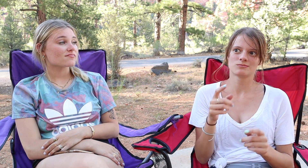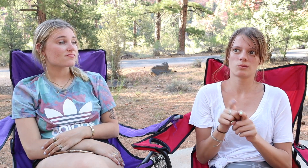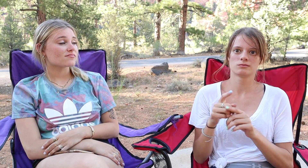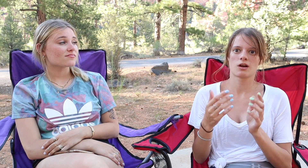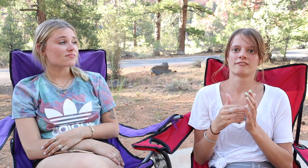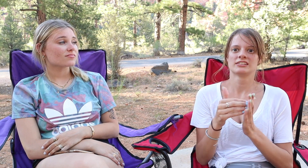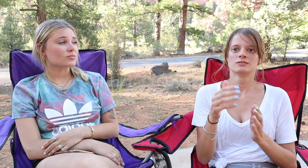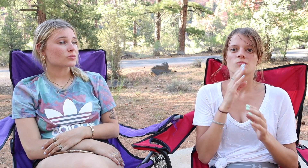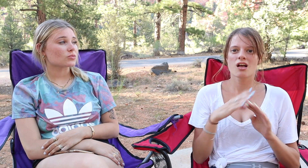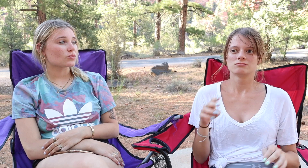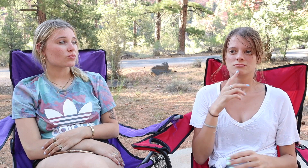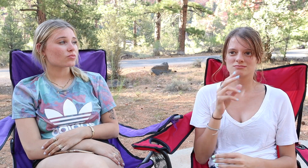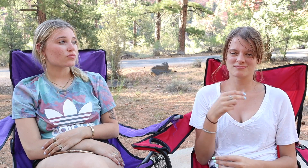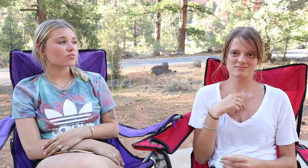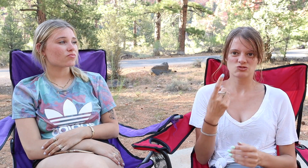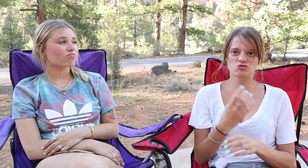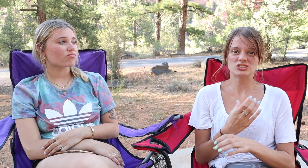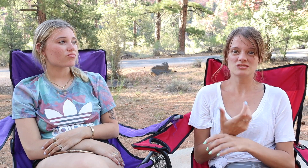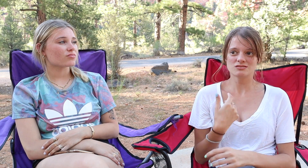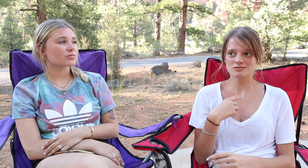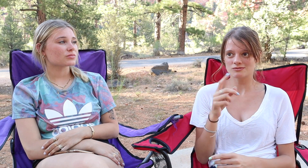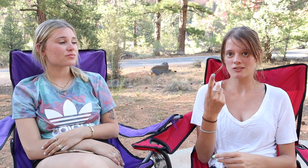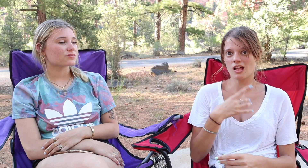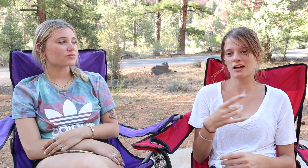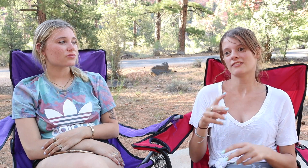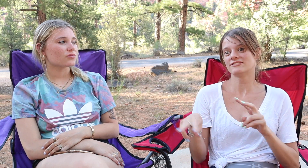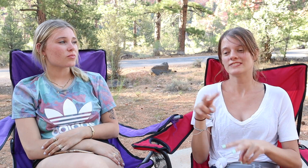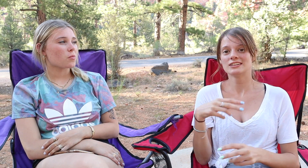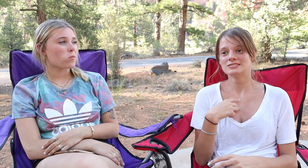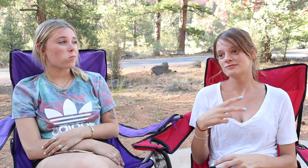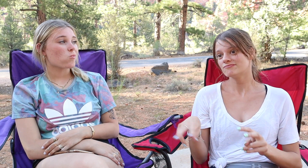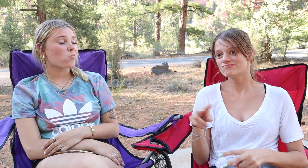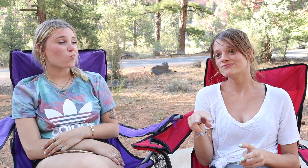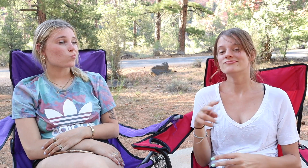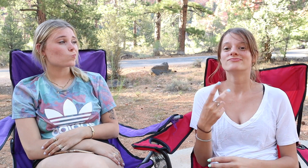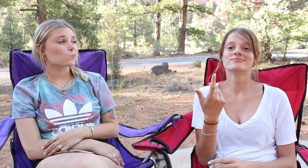I usually to be a quiet person I just like to chill I also like to observe